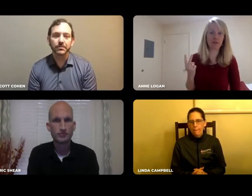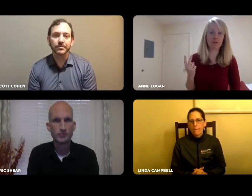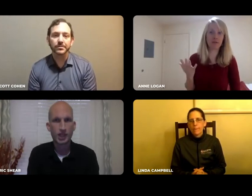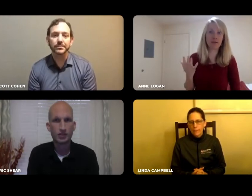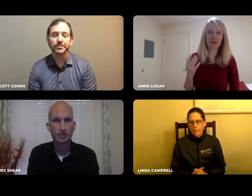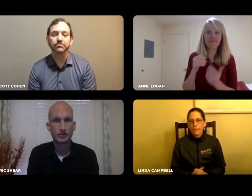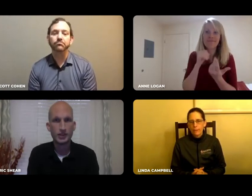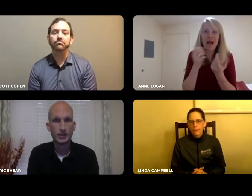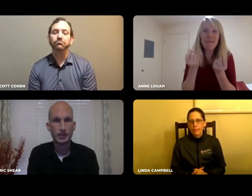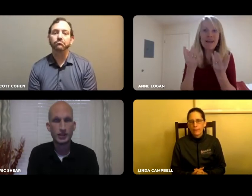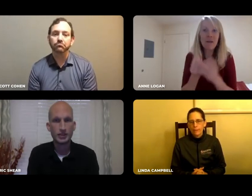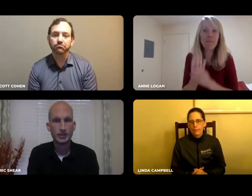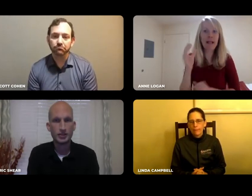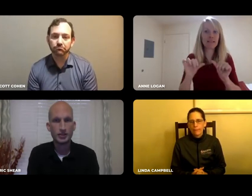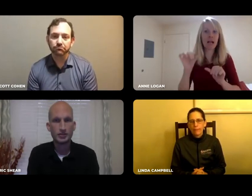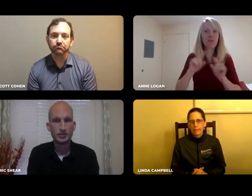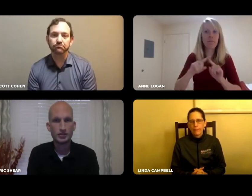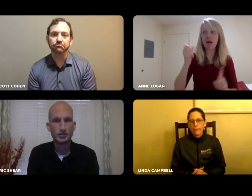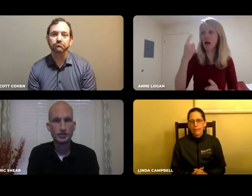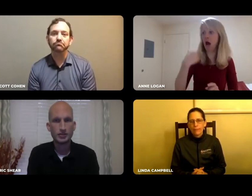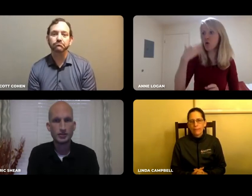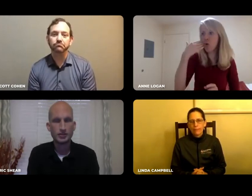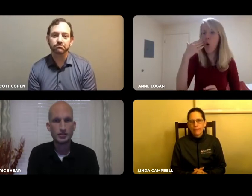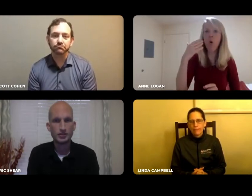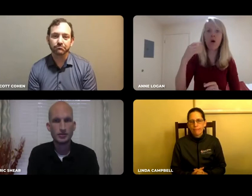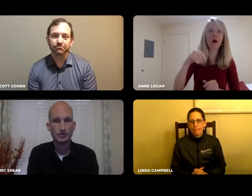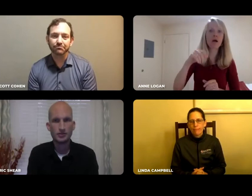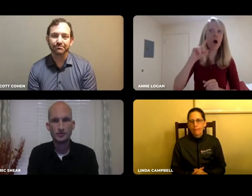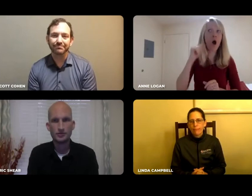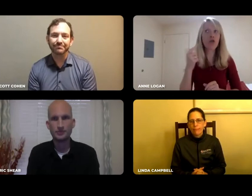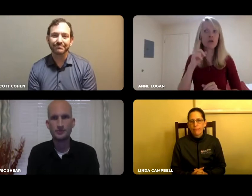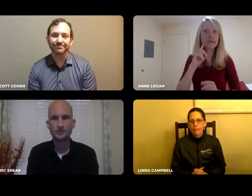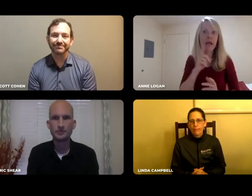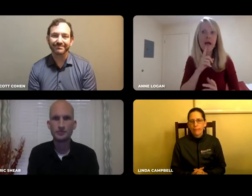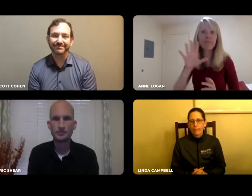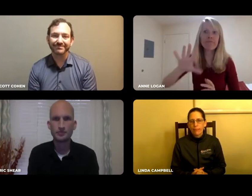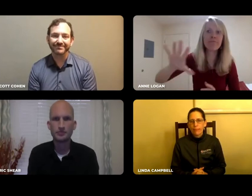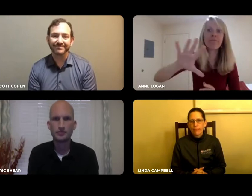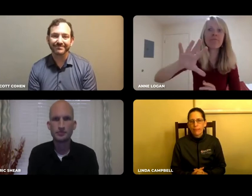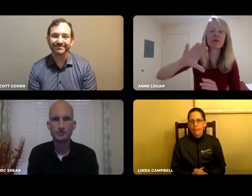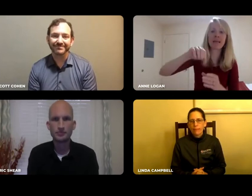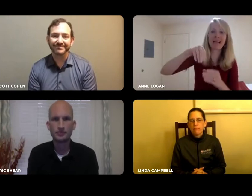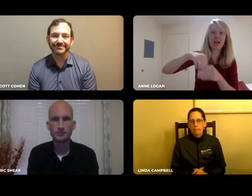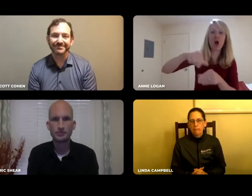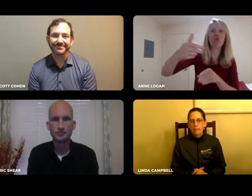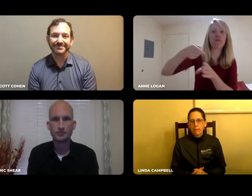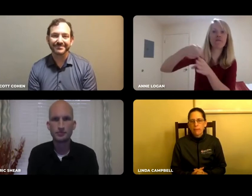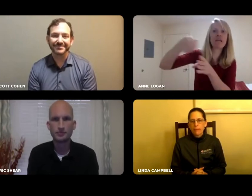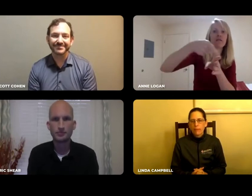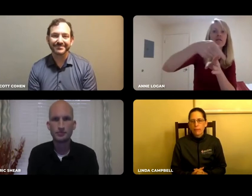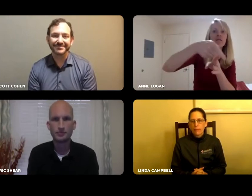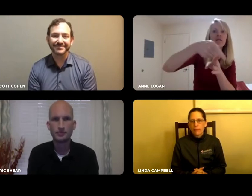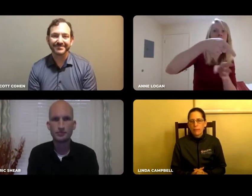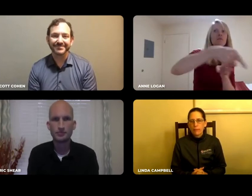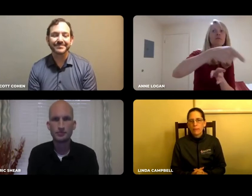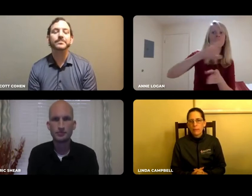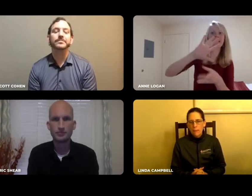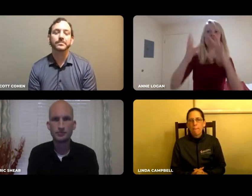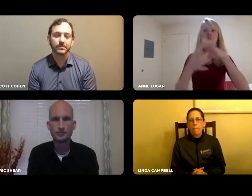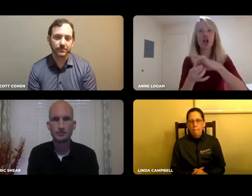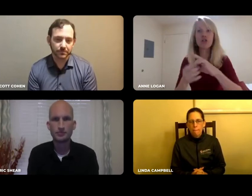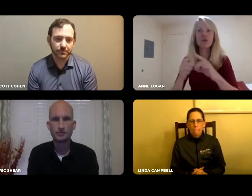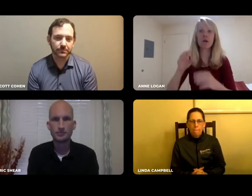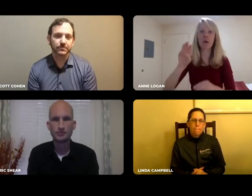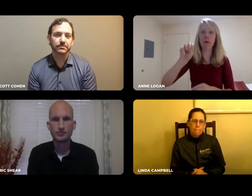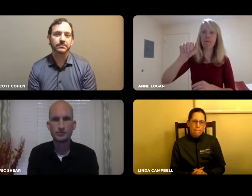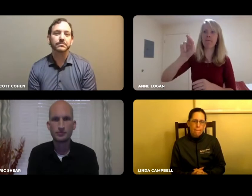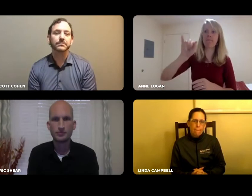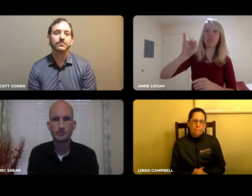Not a lot of deaf plant scientists There are in ecology, biology,